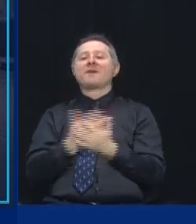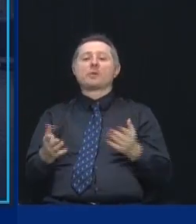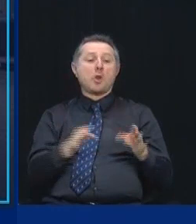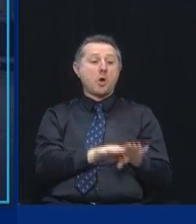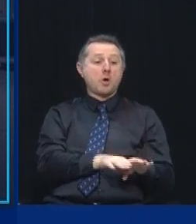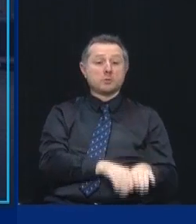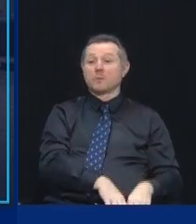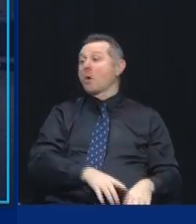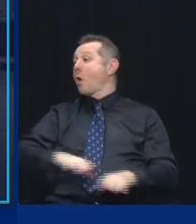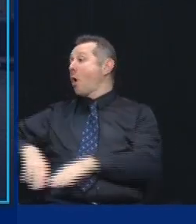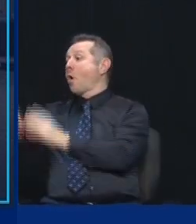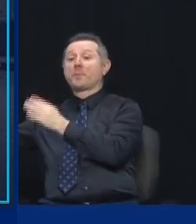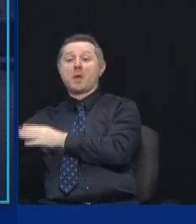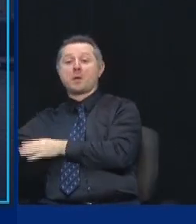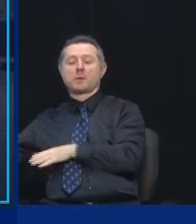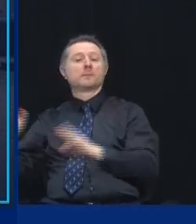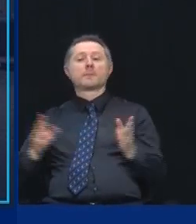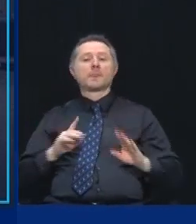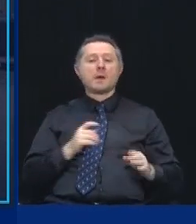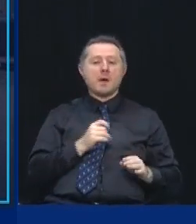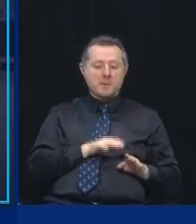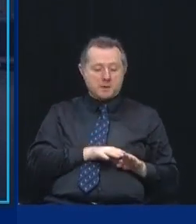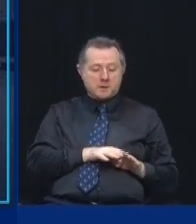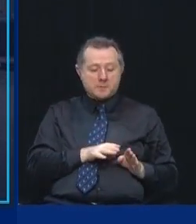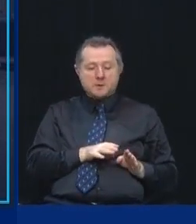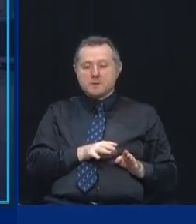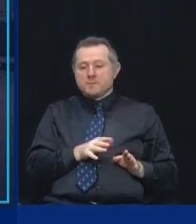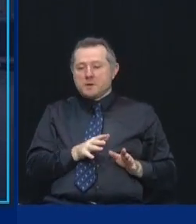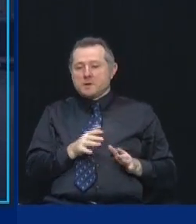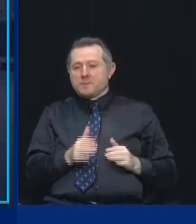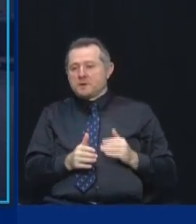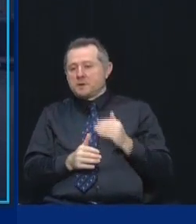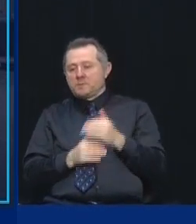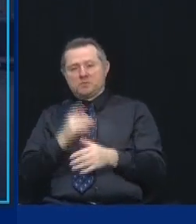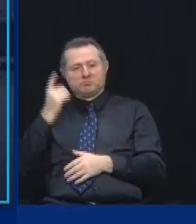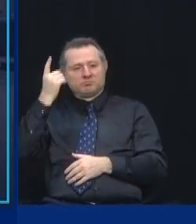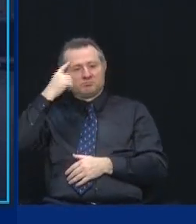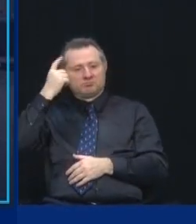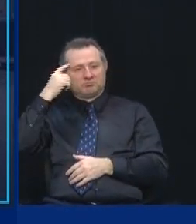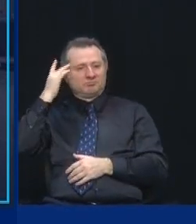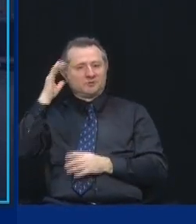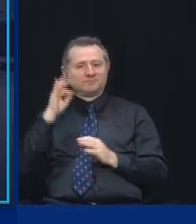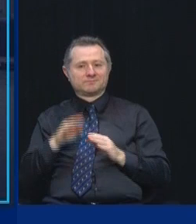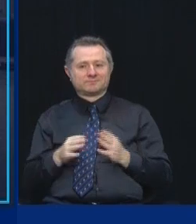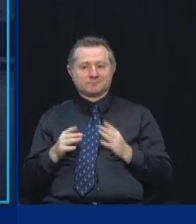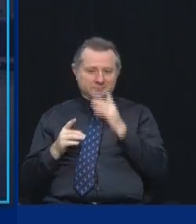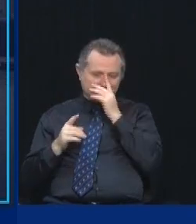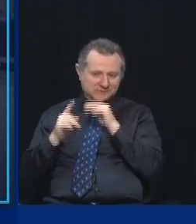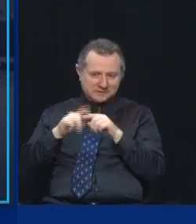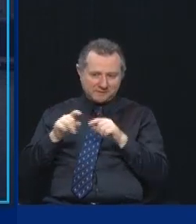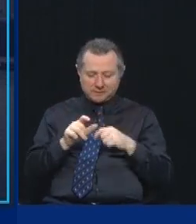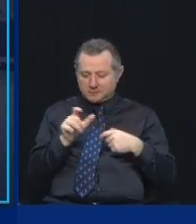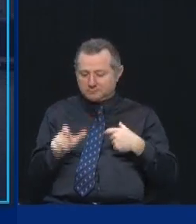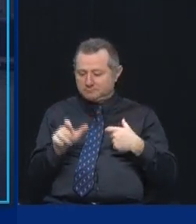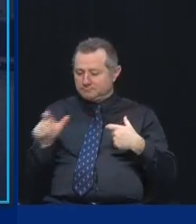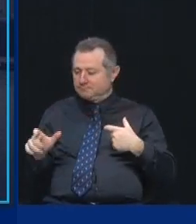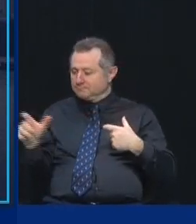REOPENING IS NOT A LIGHT SWITCH. WE SAID THIS FROM THE BEGINNING. IT'S NOT FULLY OPEN, THE LIGHT